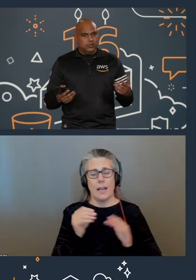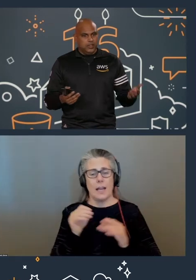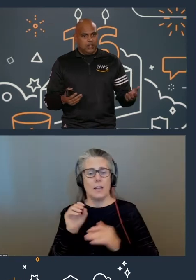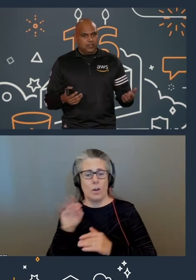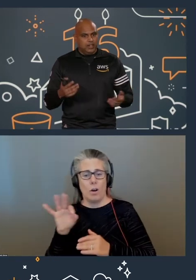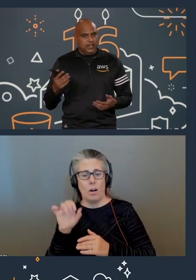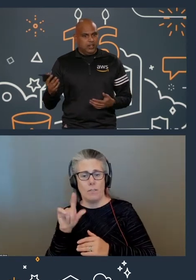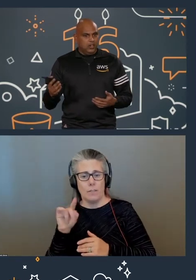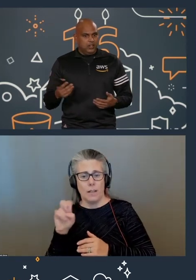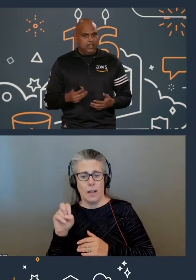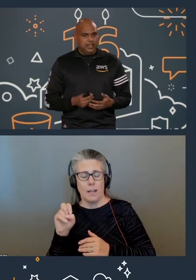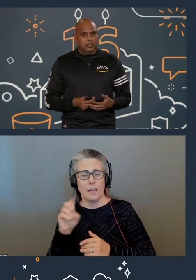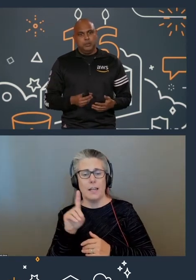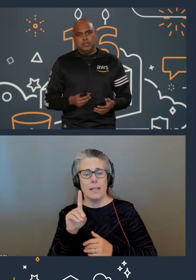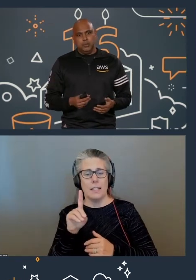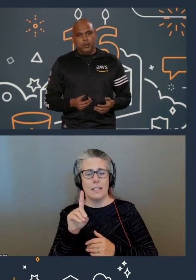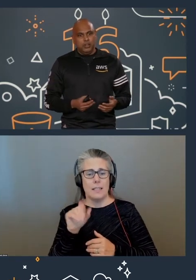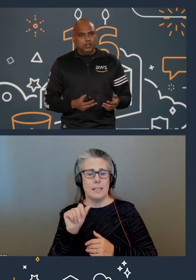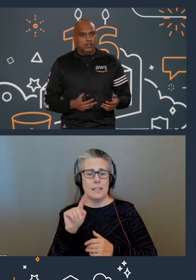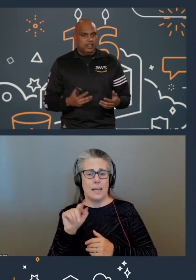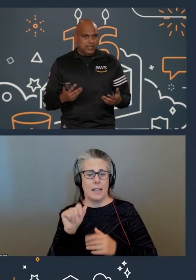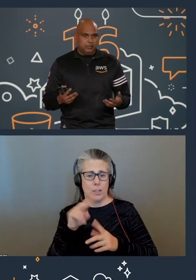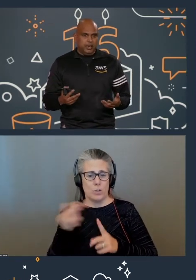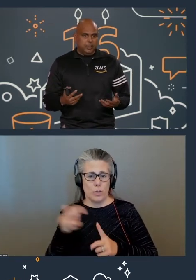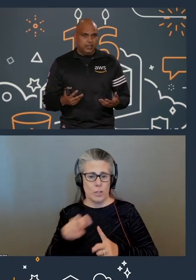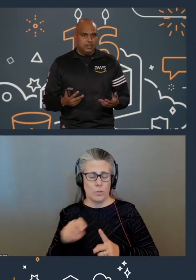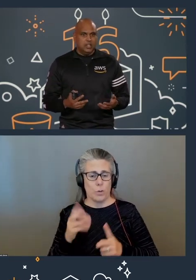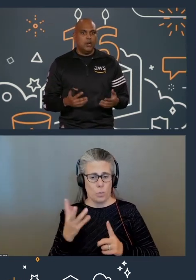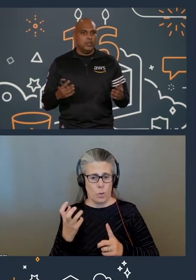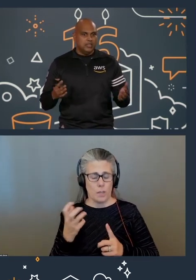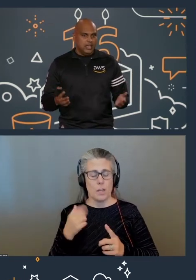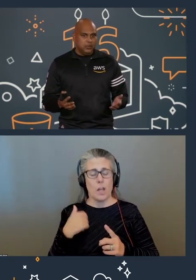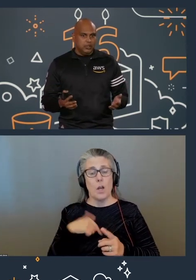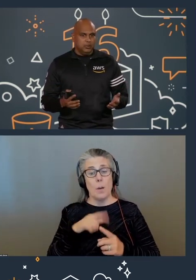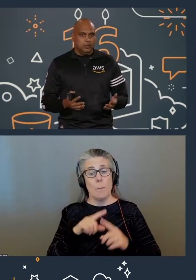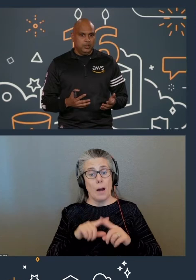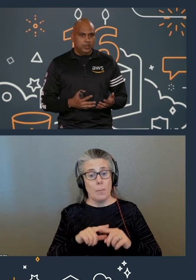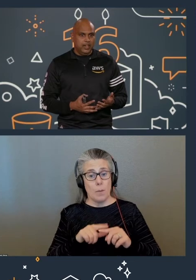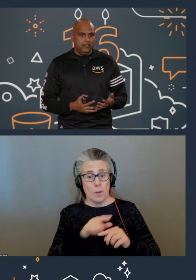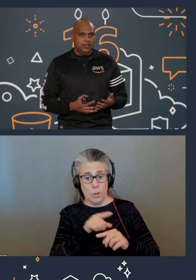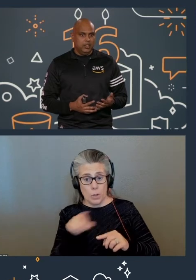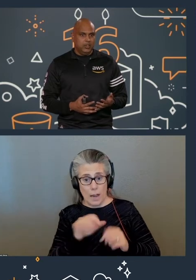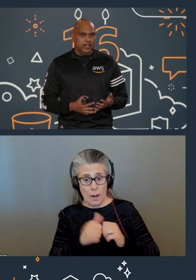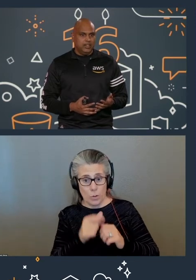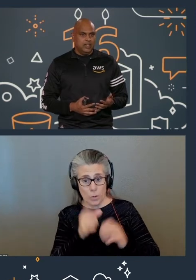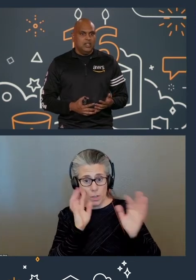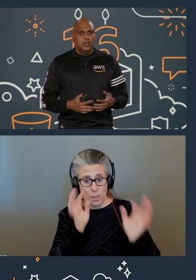whether offline or online, depends upon three parameters: how much network throughput you have on your end,